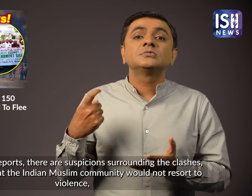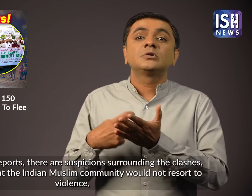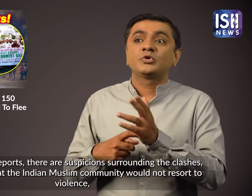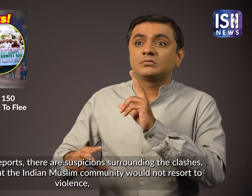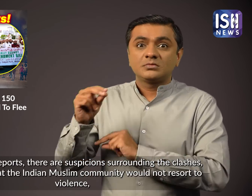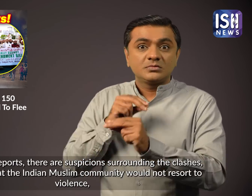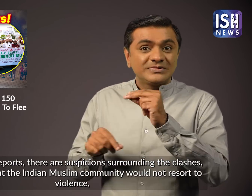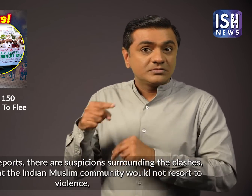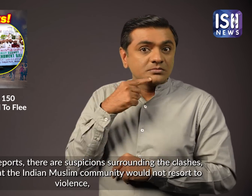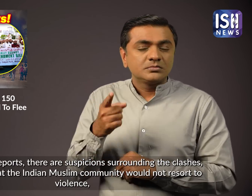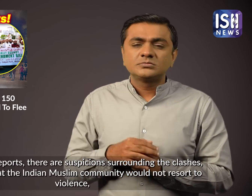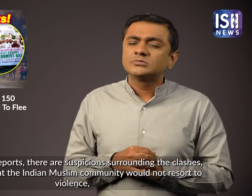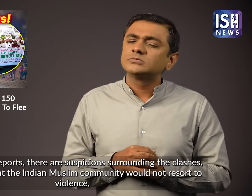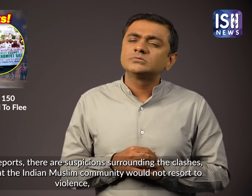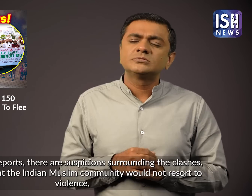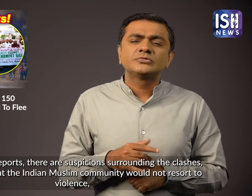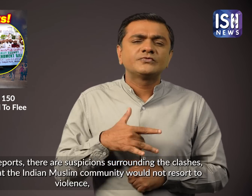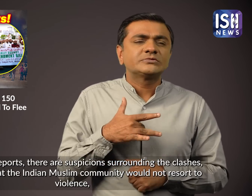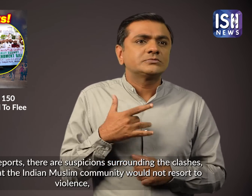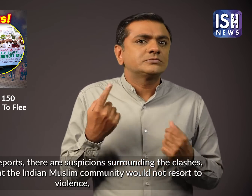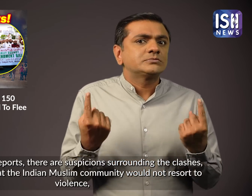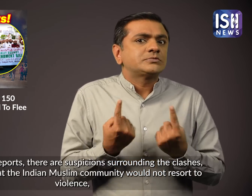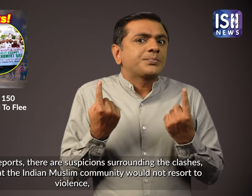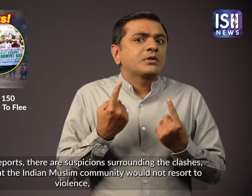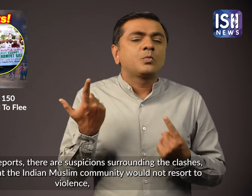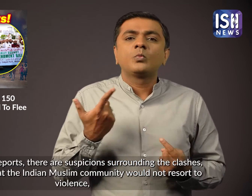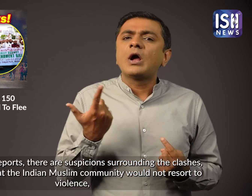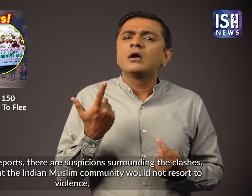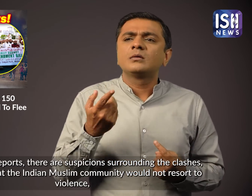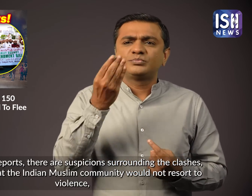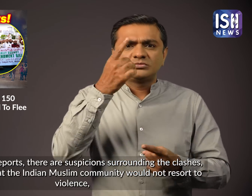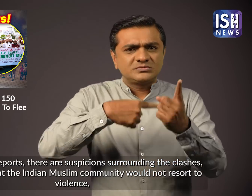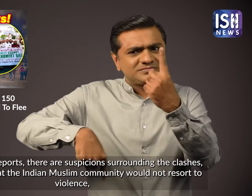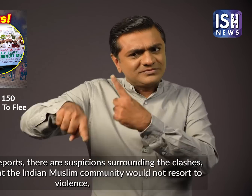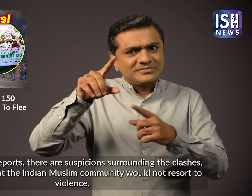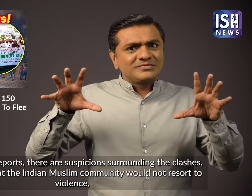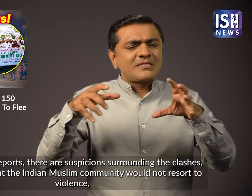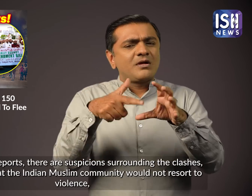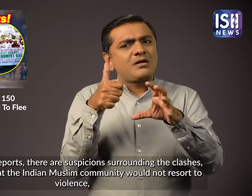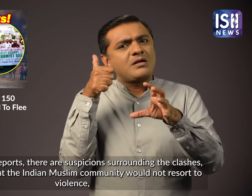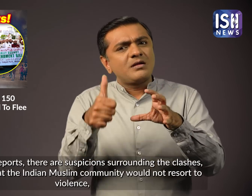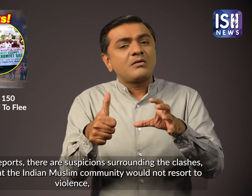According to reports, there are suspicions surrounding the clashes, with claims that the Indian Muslim community would not resort to violence,